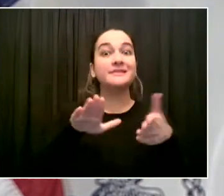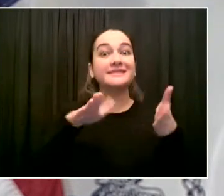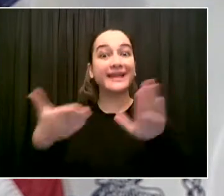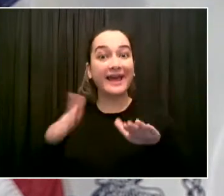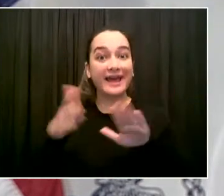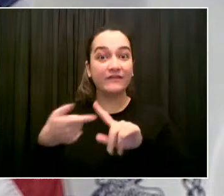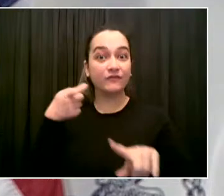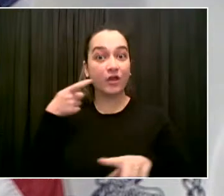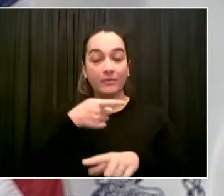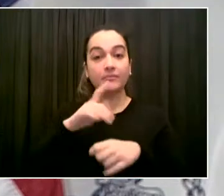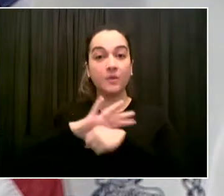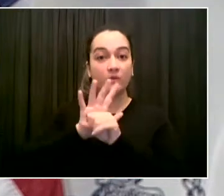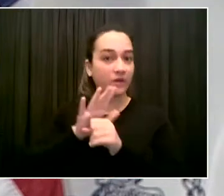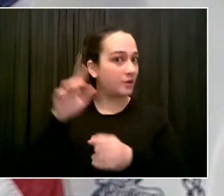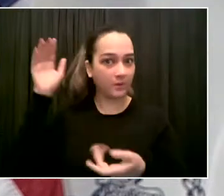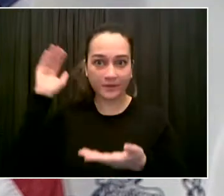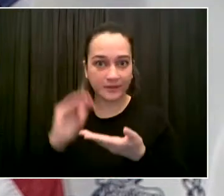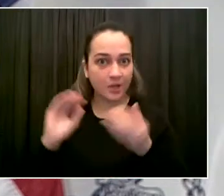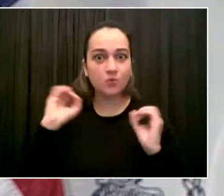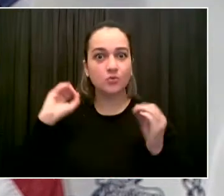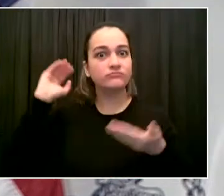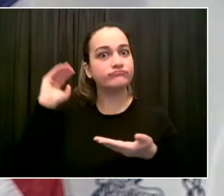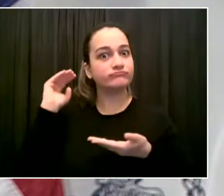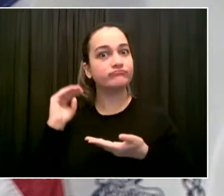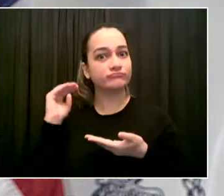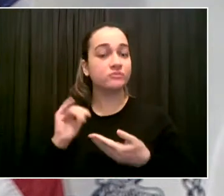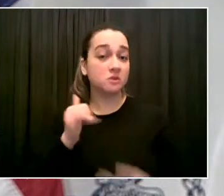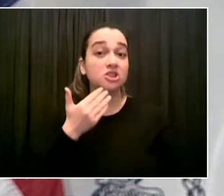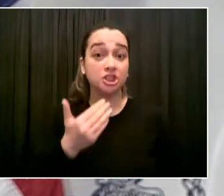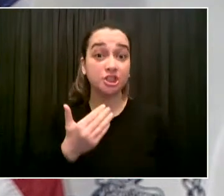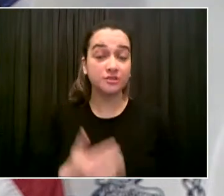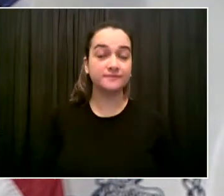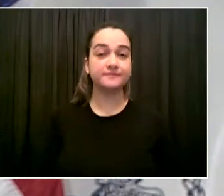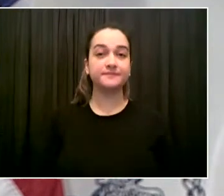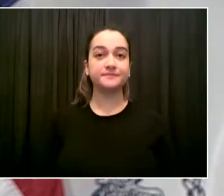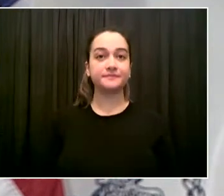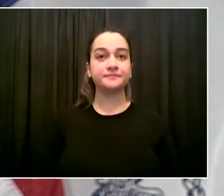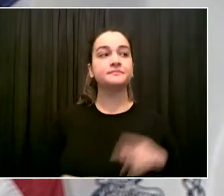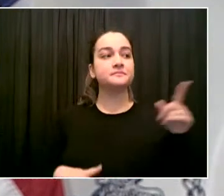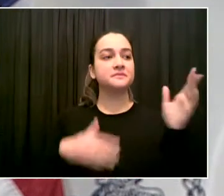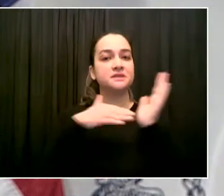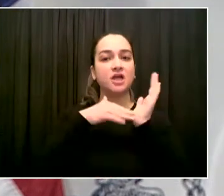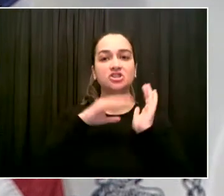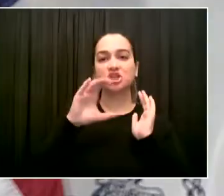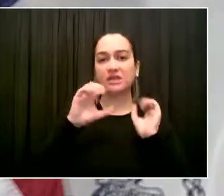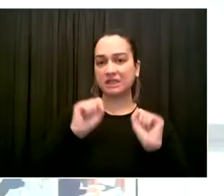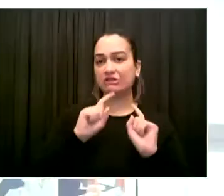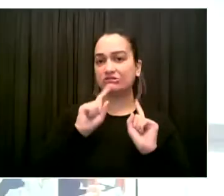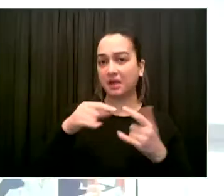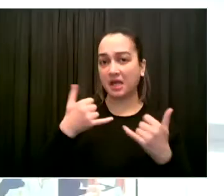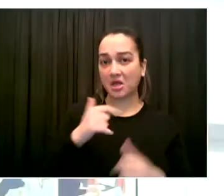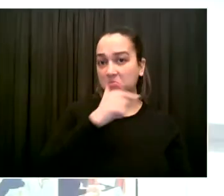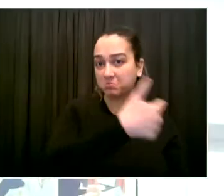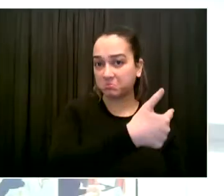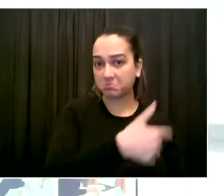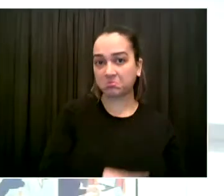GIVEVEA QUICK ADDITIONAL COMMENT AND THEN IF DR..A VARMOR